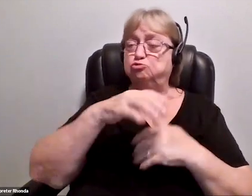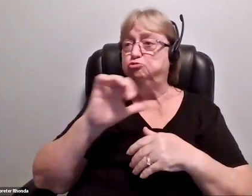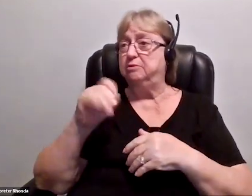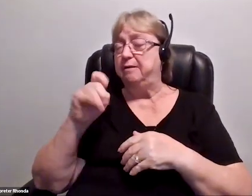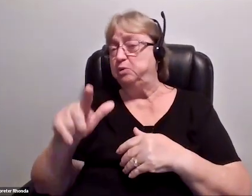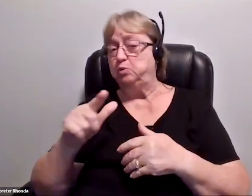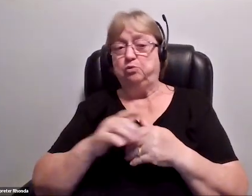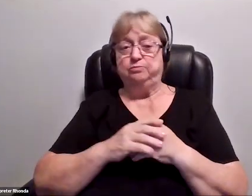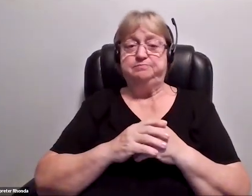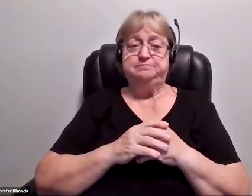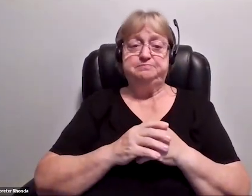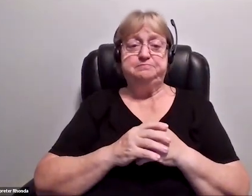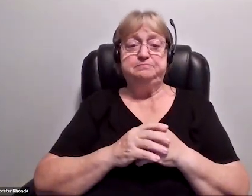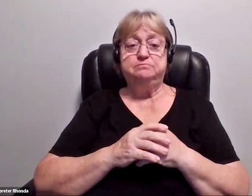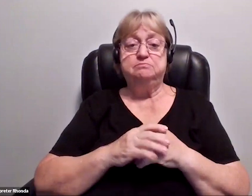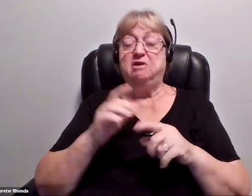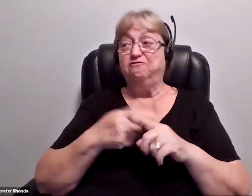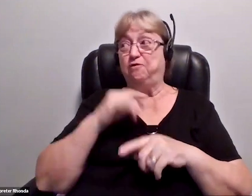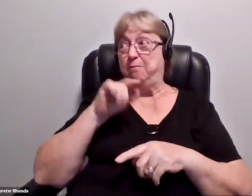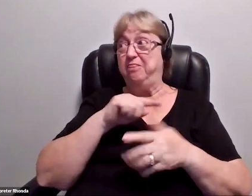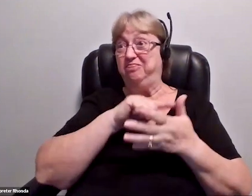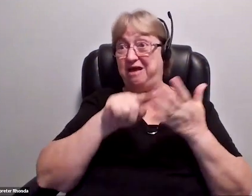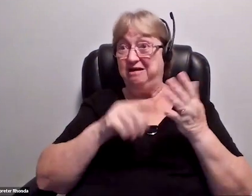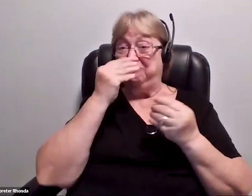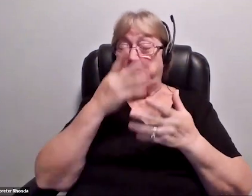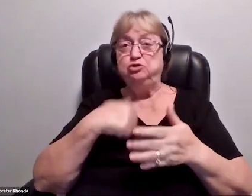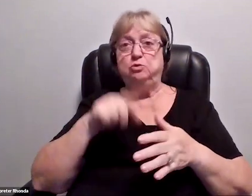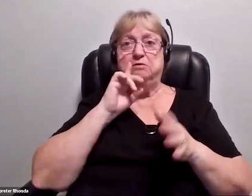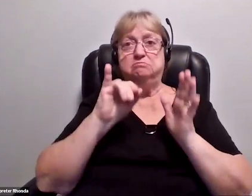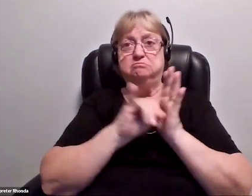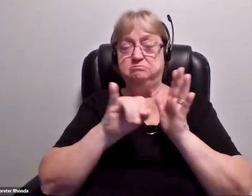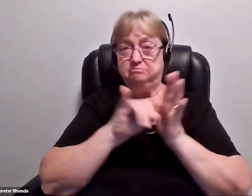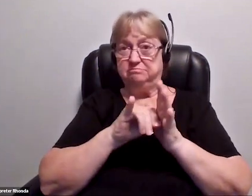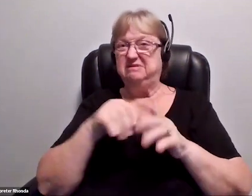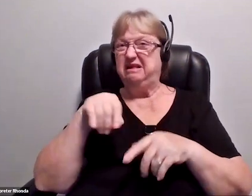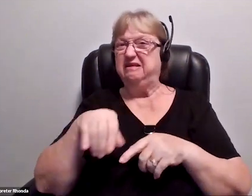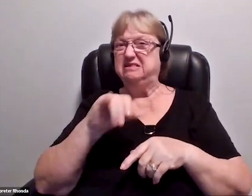Based on these factors identified in the ASPIRES project, the authors grouped these characteristics